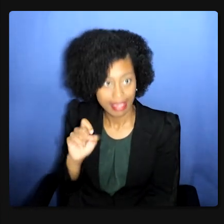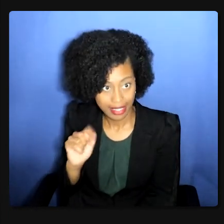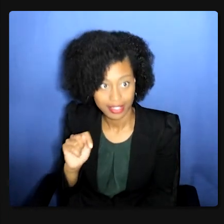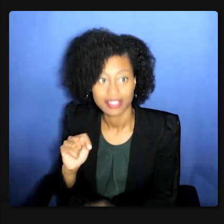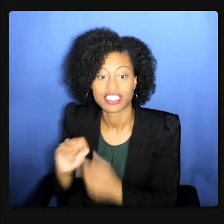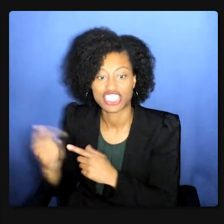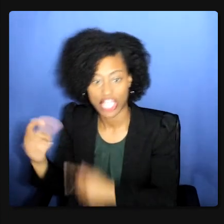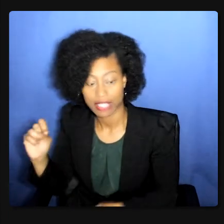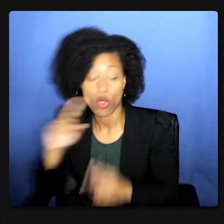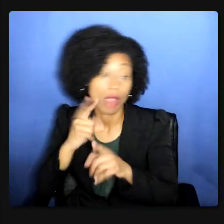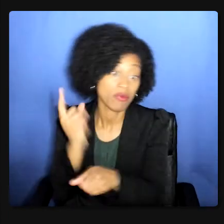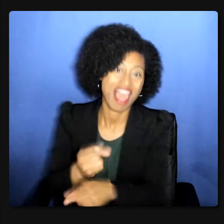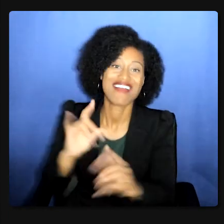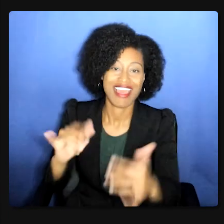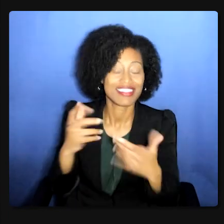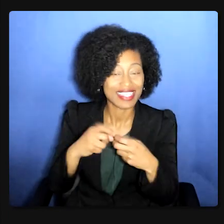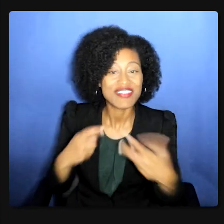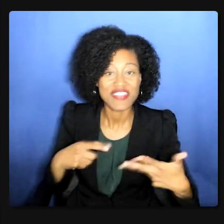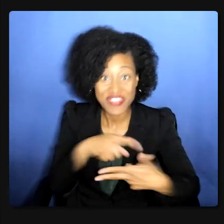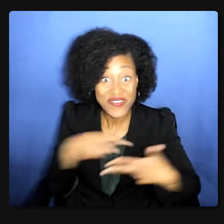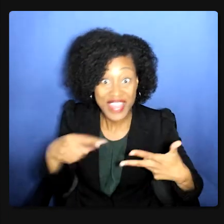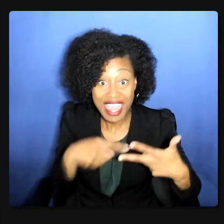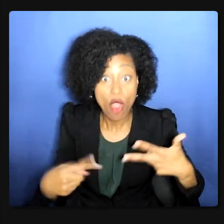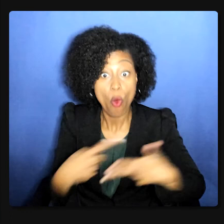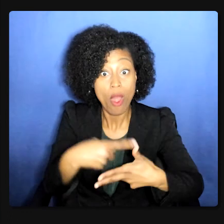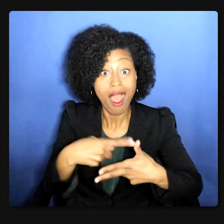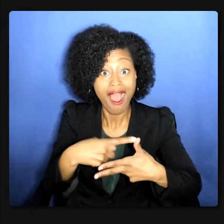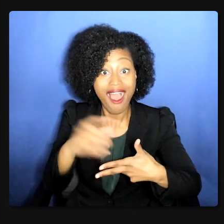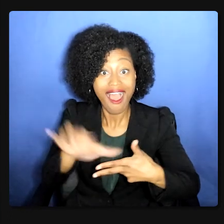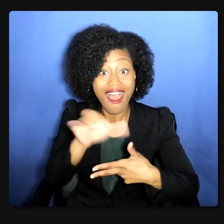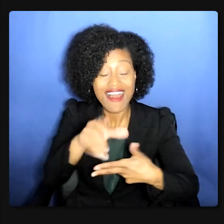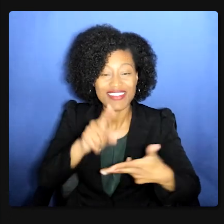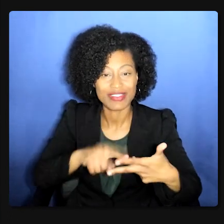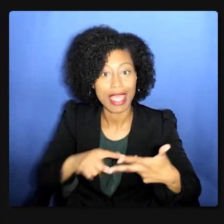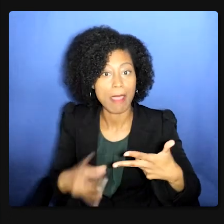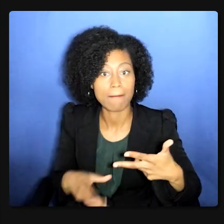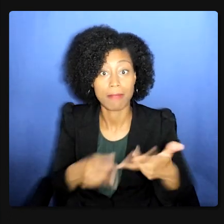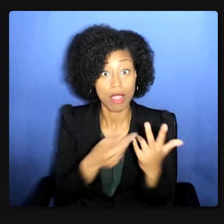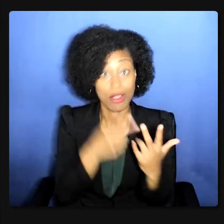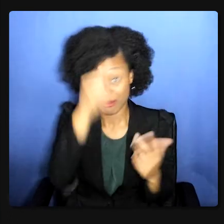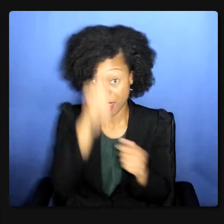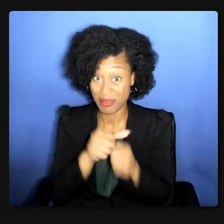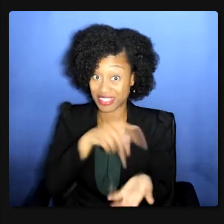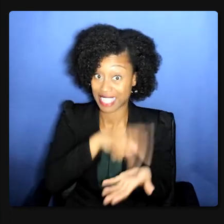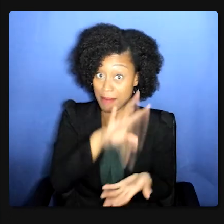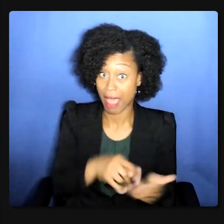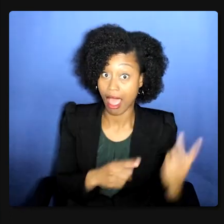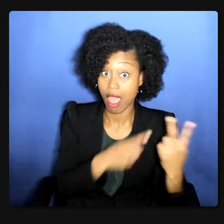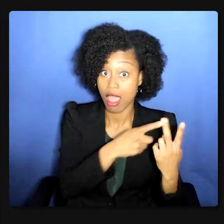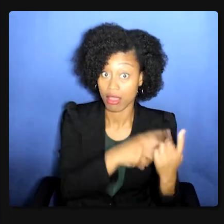[Amie] Yep. Get GS, okay. [Dimitris] Oh look, three game servers. -[Amie] Okay, so now I see three. [Amie] We have an active one and it created a new standing by.